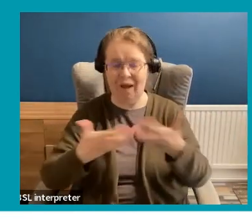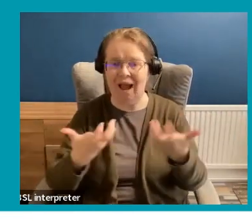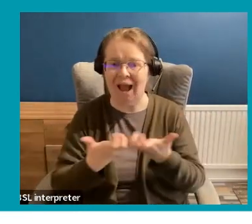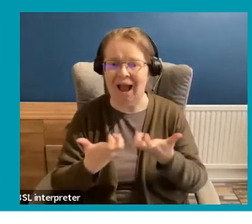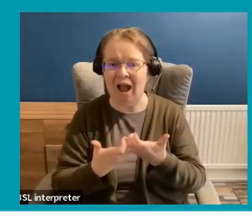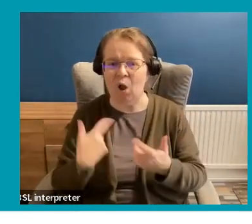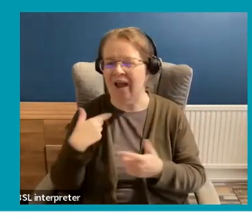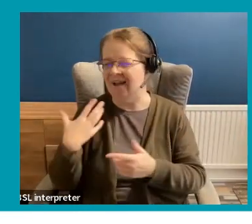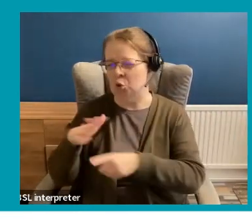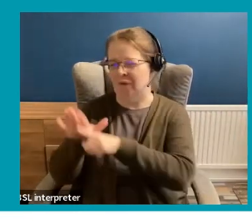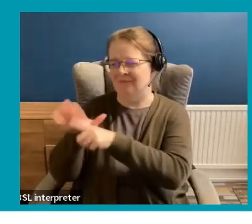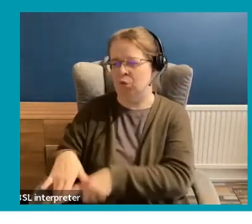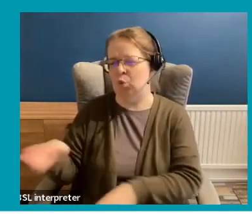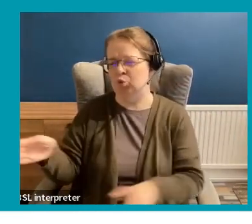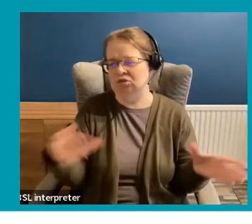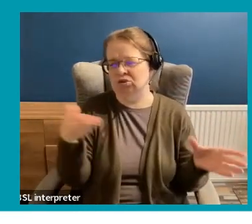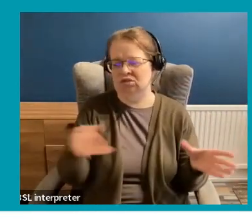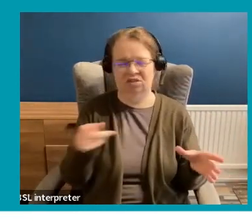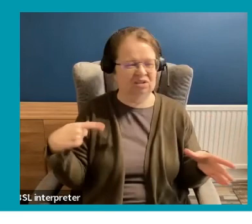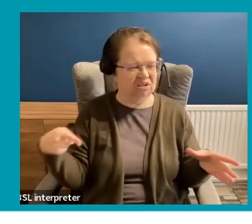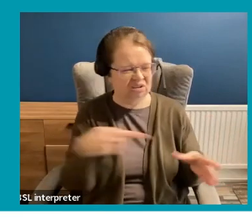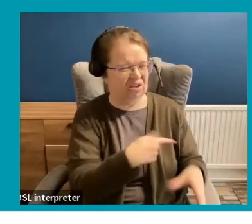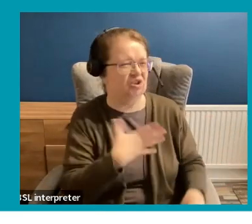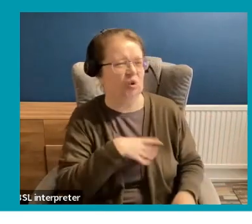into jobs they don't want to do which I don't think is a good way forward.